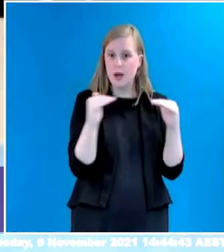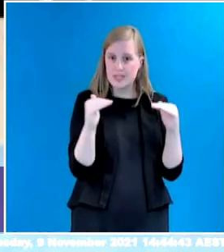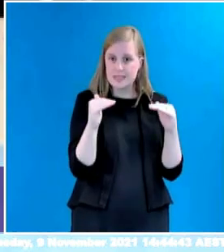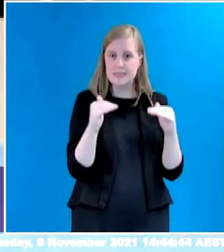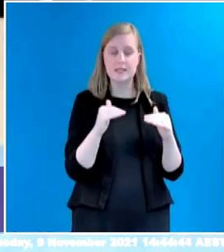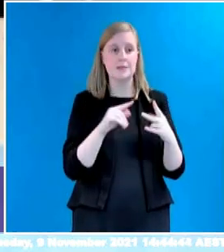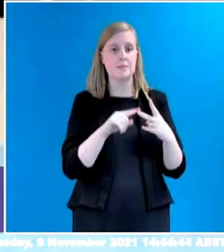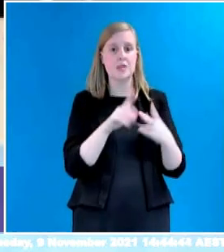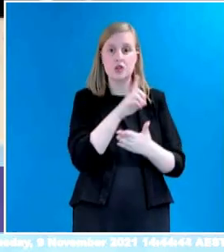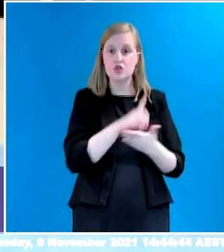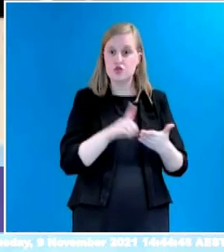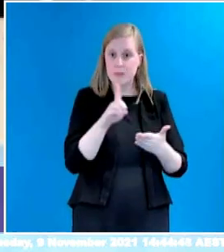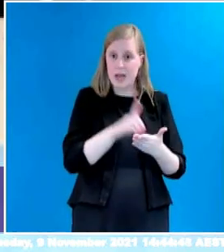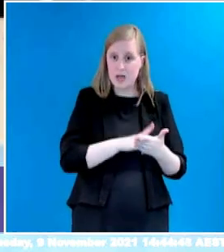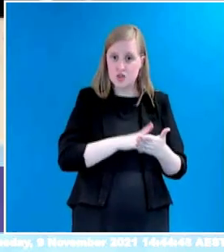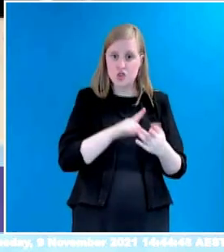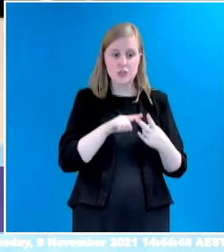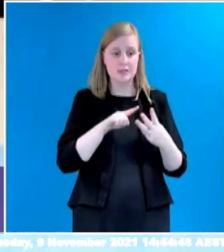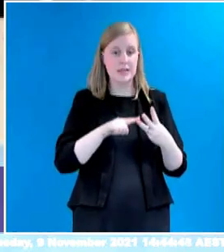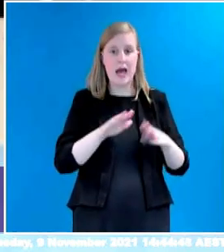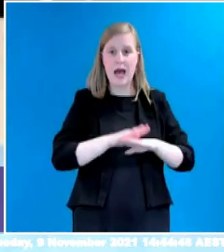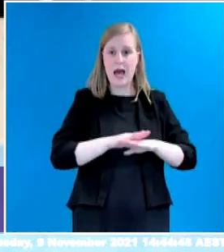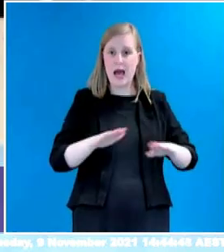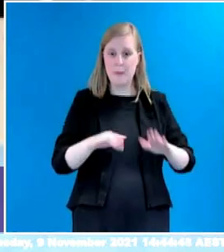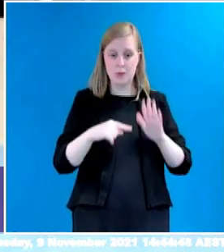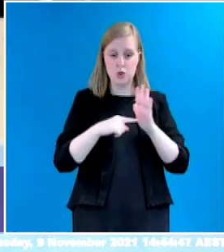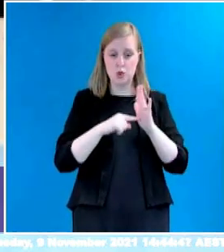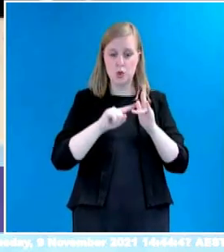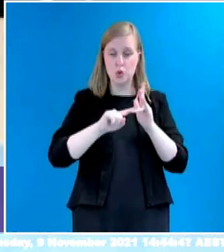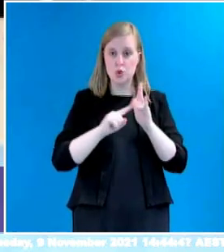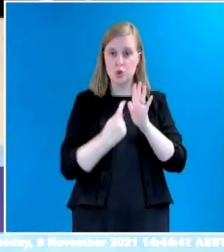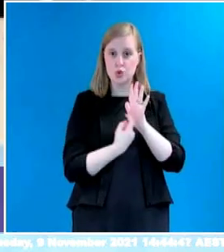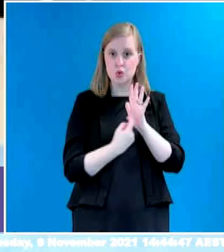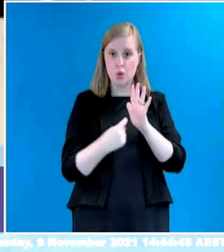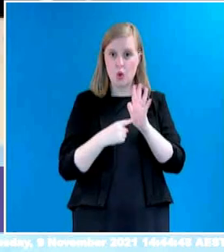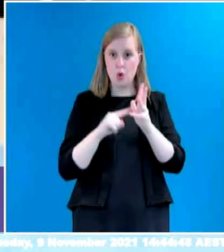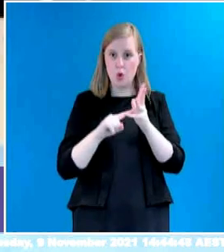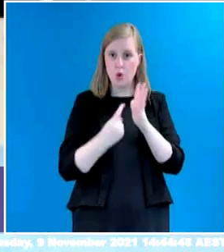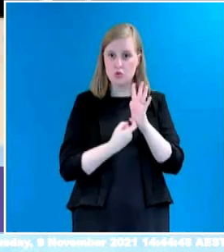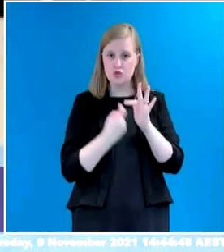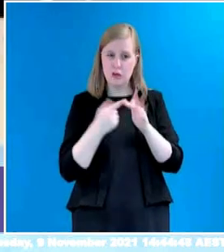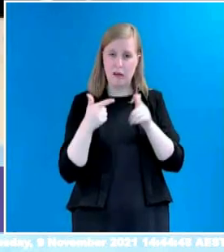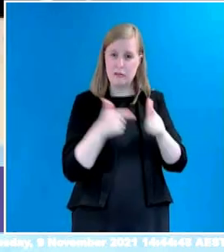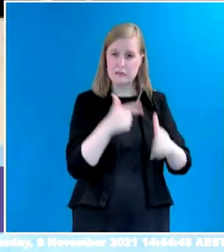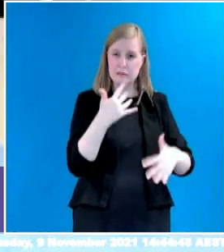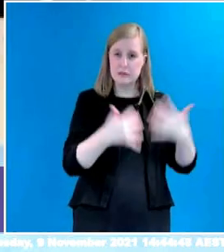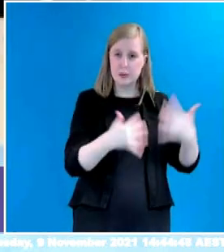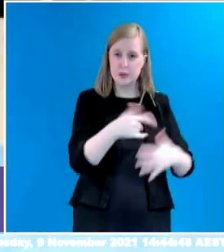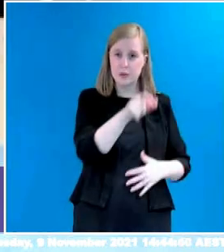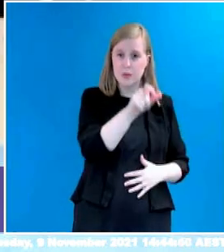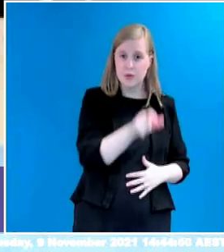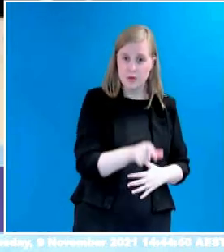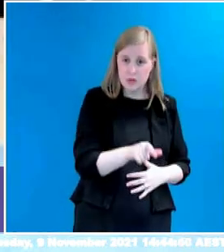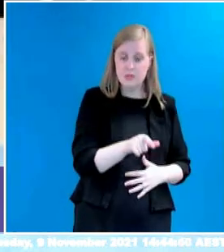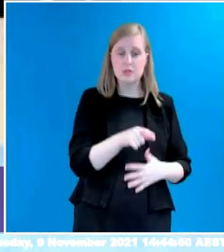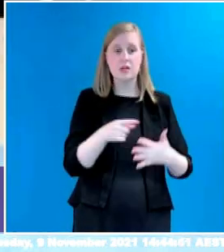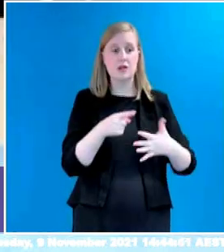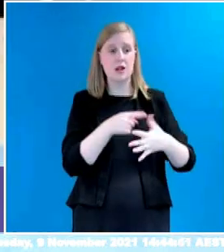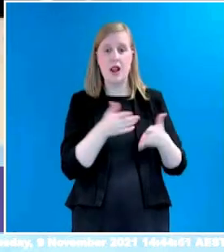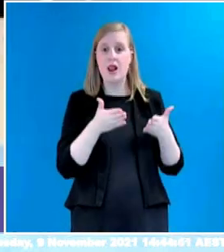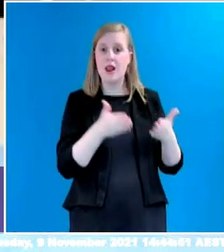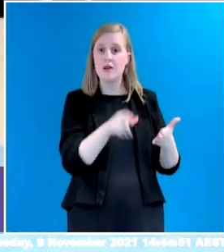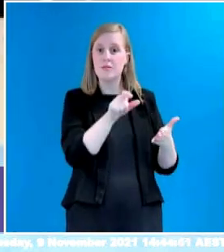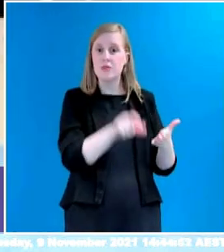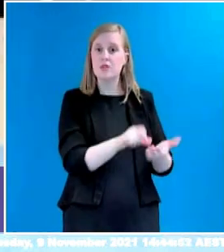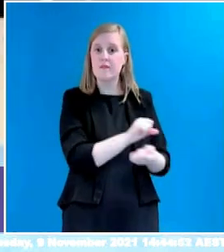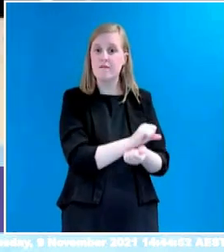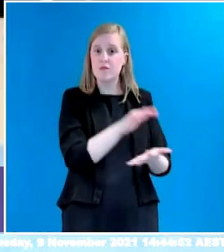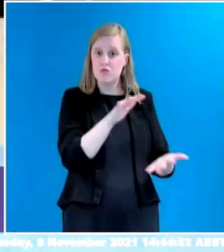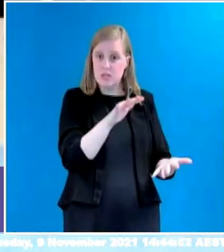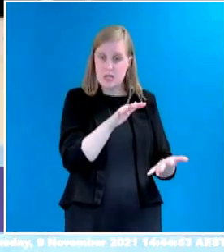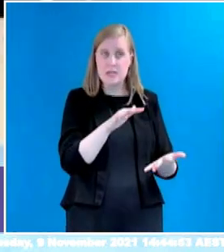torture, liberty and security of the person, privacy, right to life;